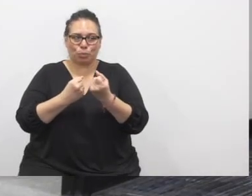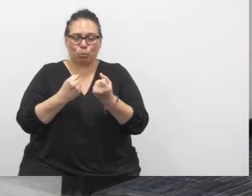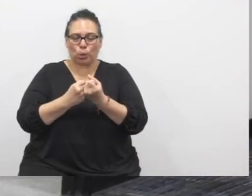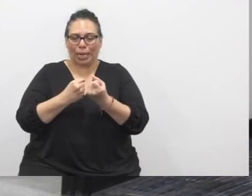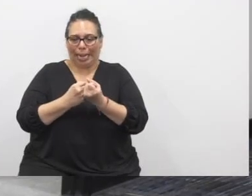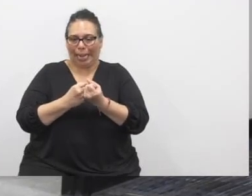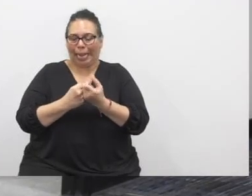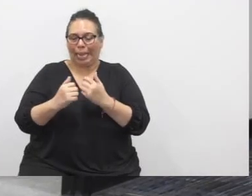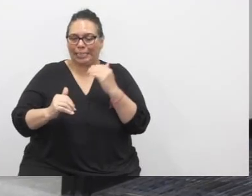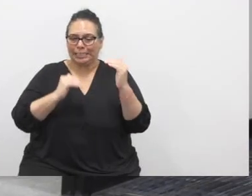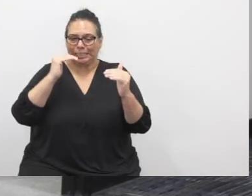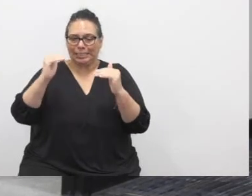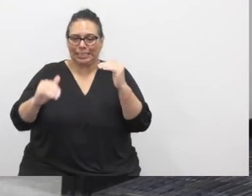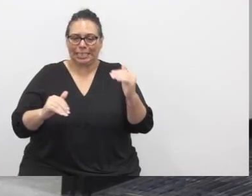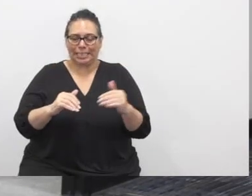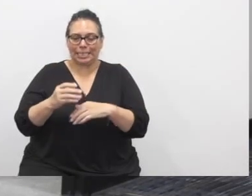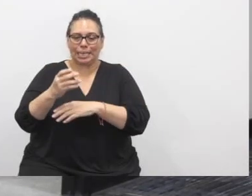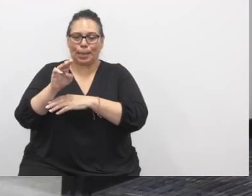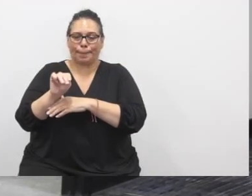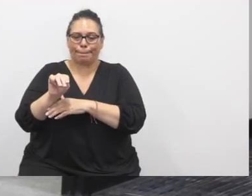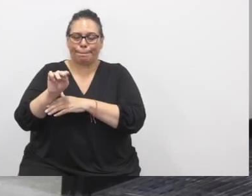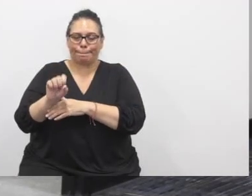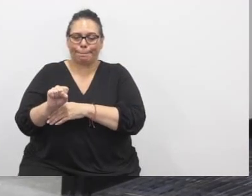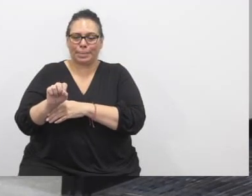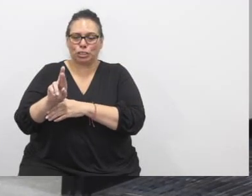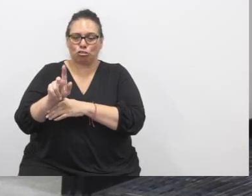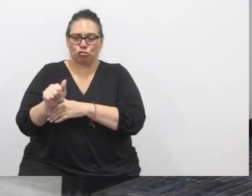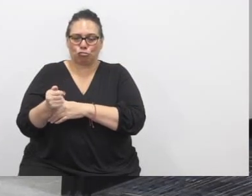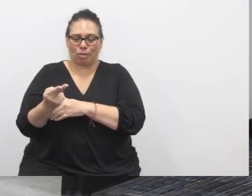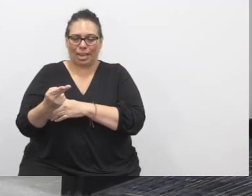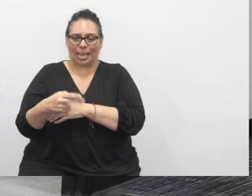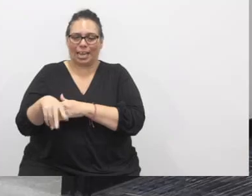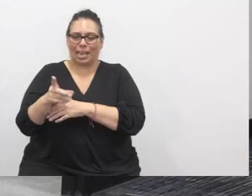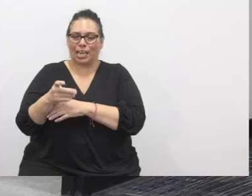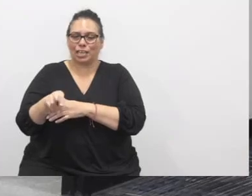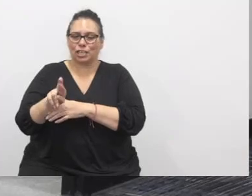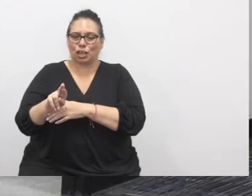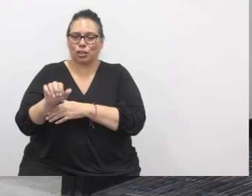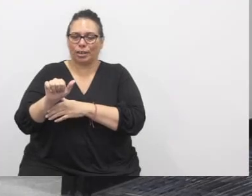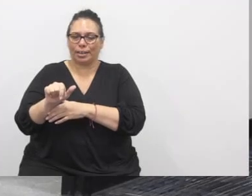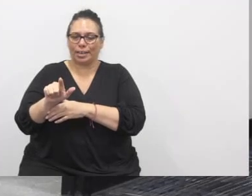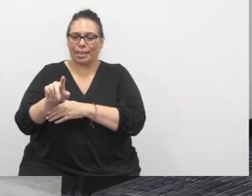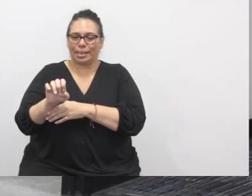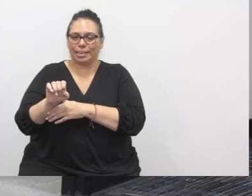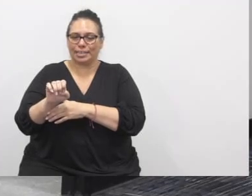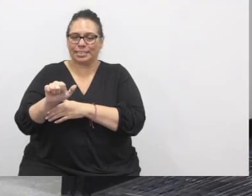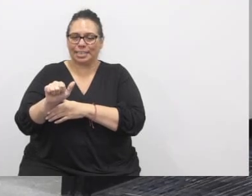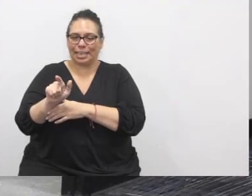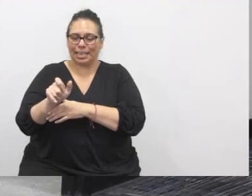including Ms. Rae from McBride, Dr. Alexander from Millikan, and Ms. Greene from Jordan.